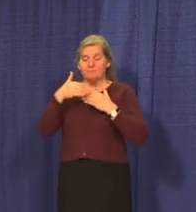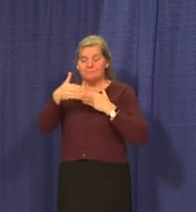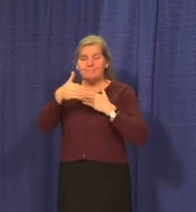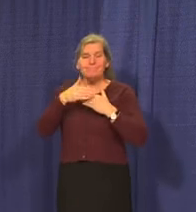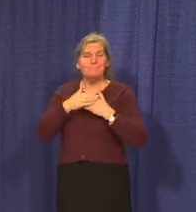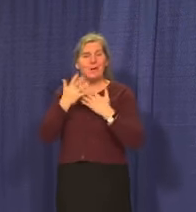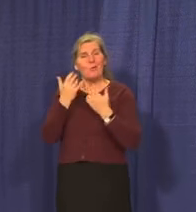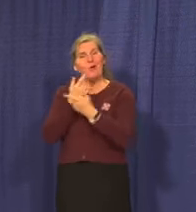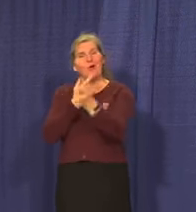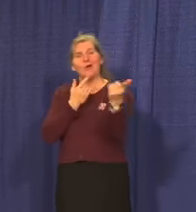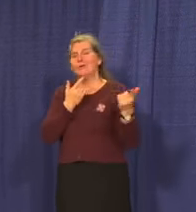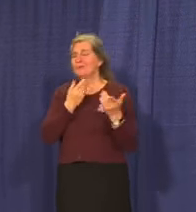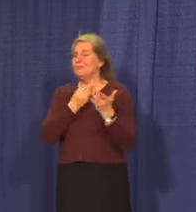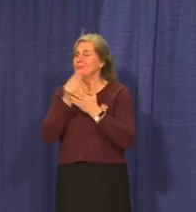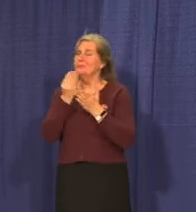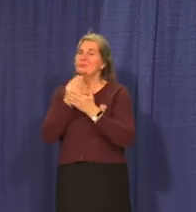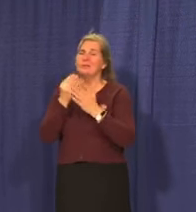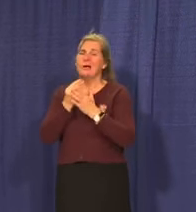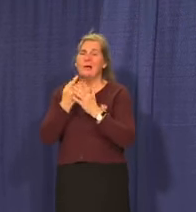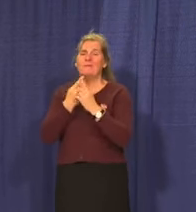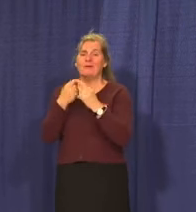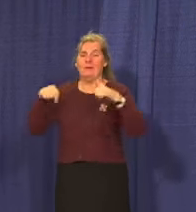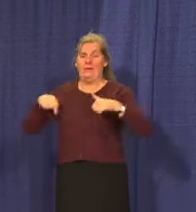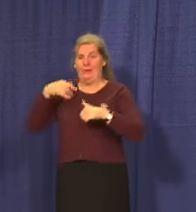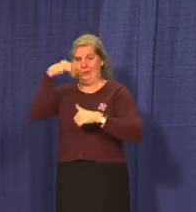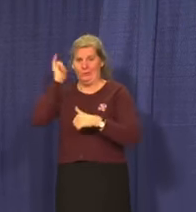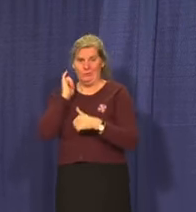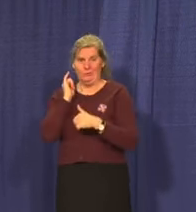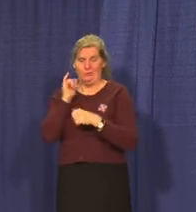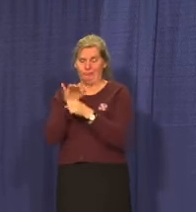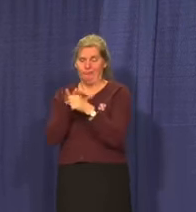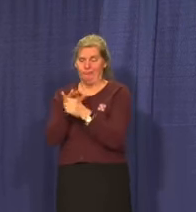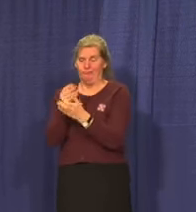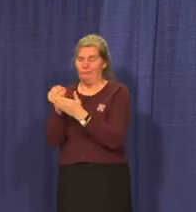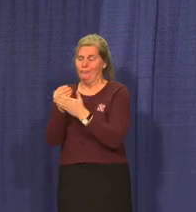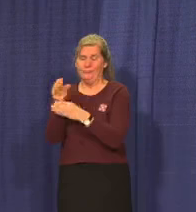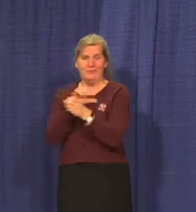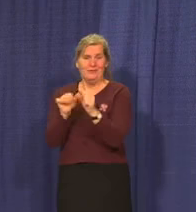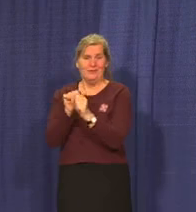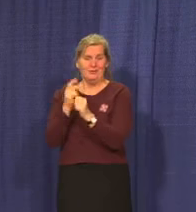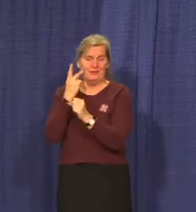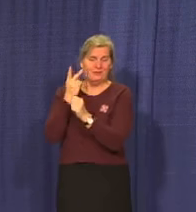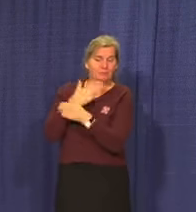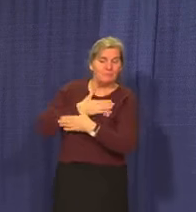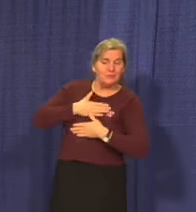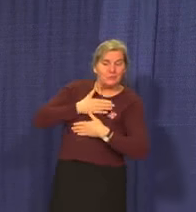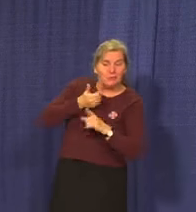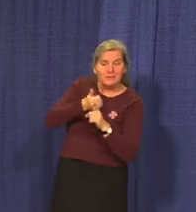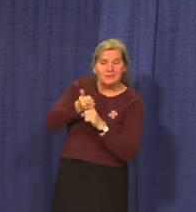I WANT EVERYONE SHOPPING LOCAL, THAT I WANT TO SEE PEOPLE ENJOYING THEMSELVES SAFELY AND KEEPING EVERYONE'S SPIRITS UP